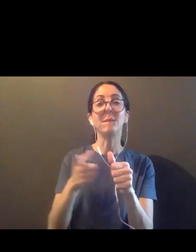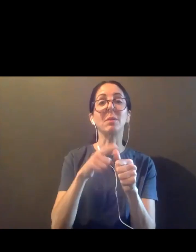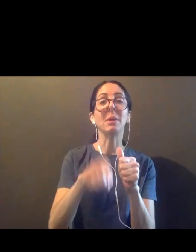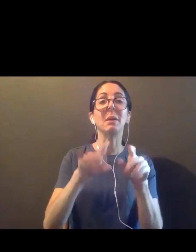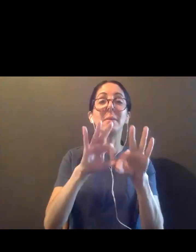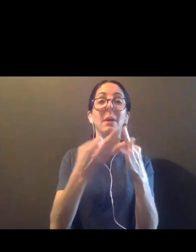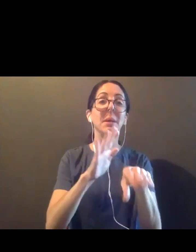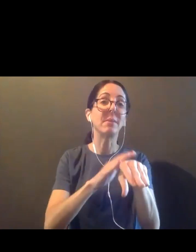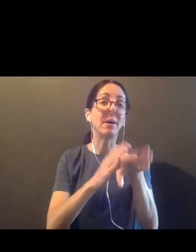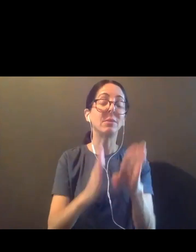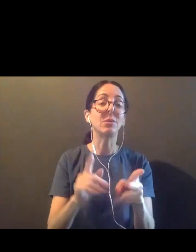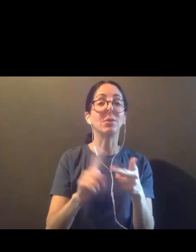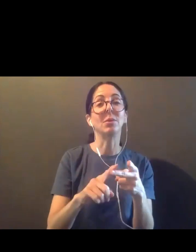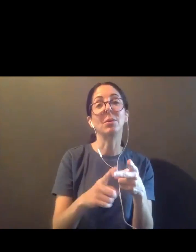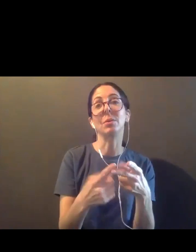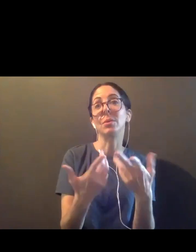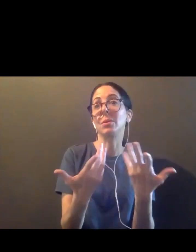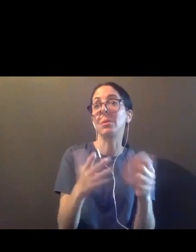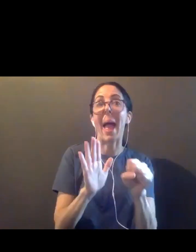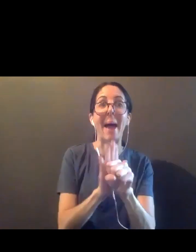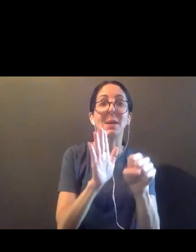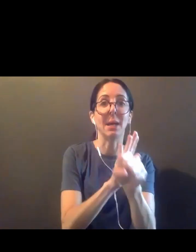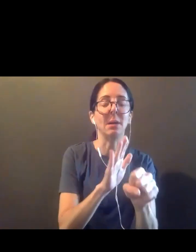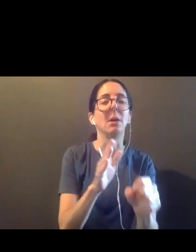advisor or an advocate be a part of that research team.